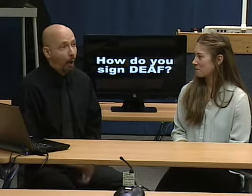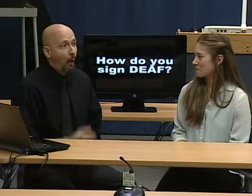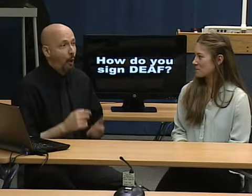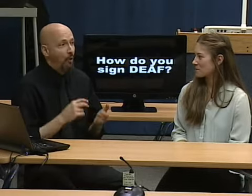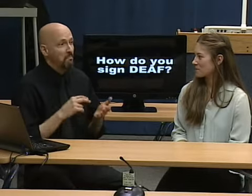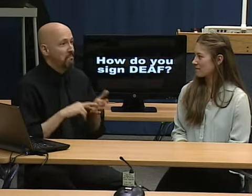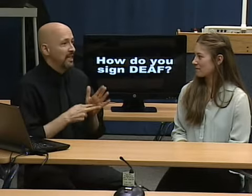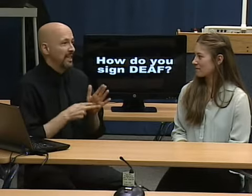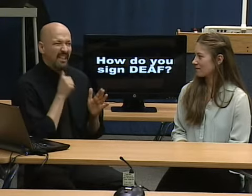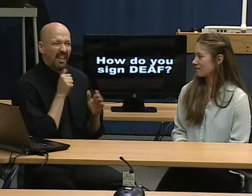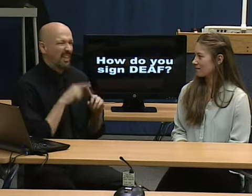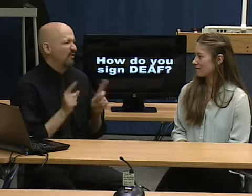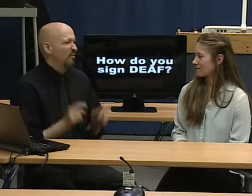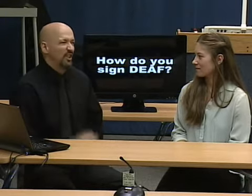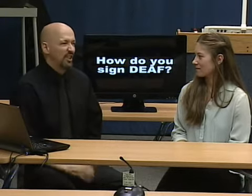Oh! The meanings aren't different.